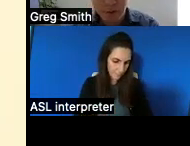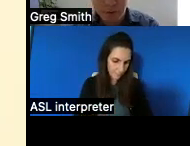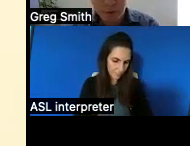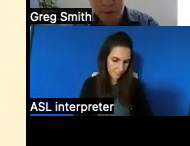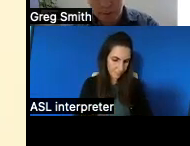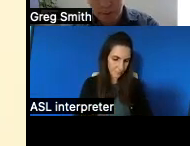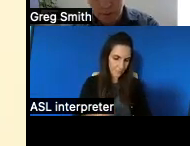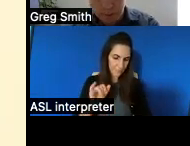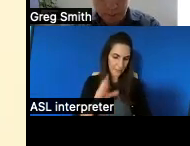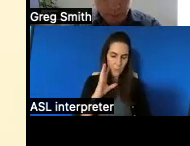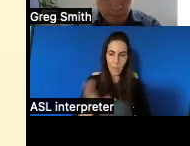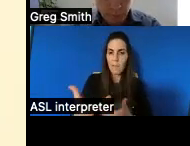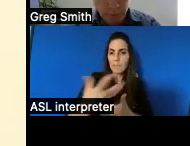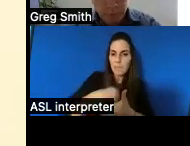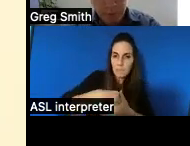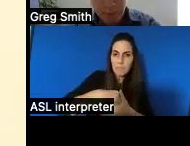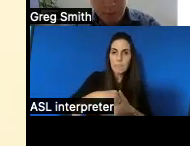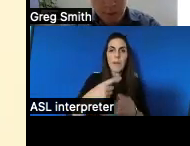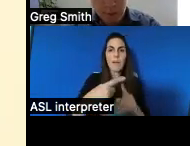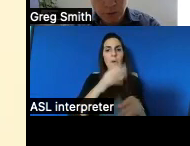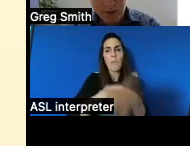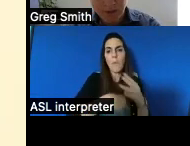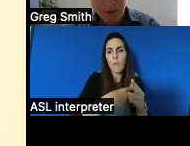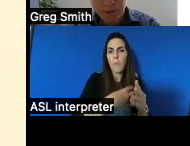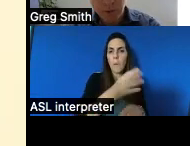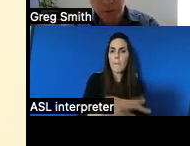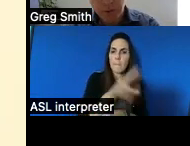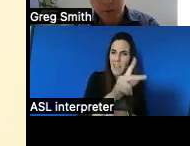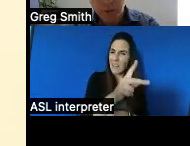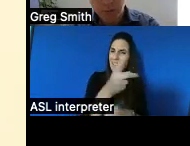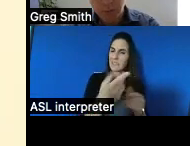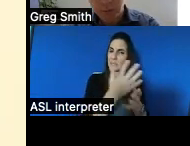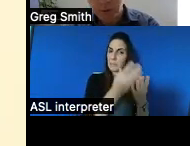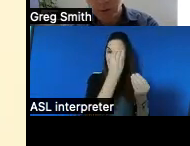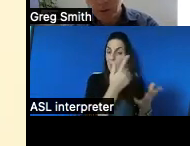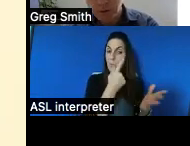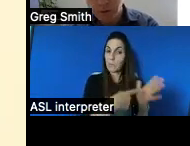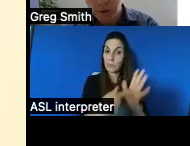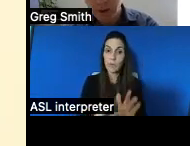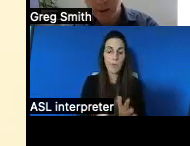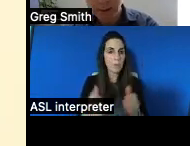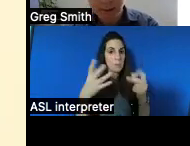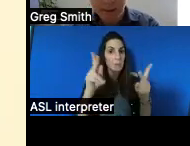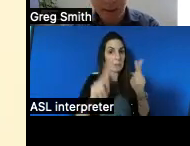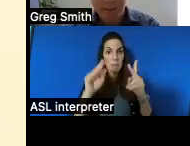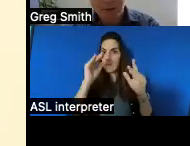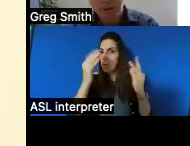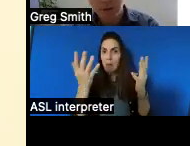including from the World Bank that shows that a lot of folks uh really do not have strong